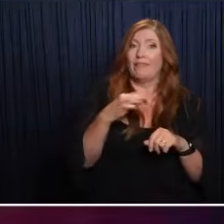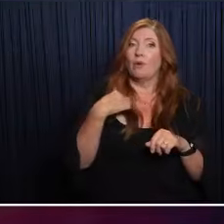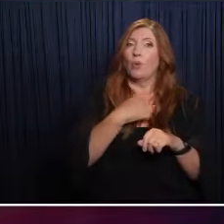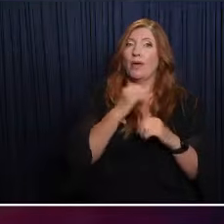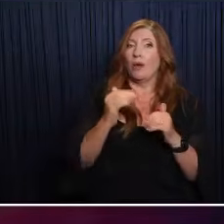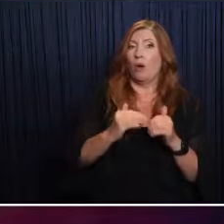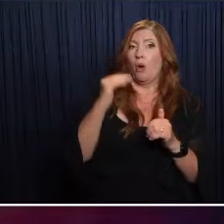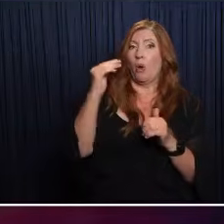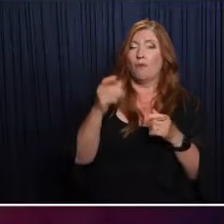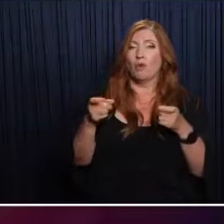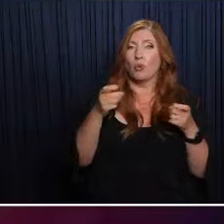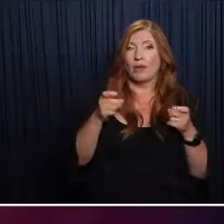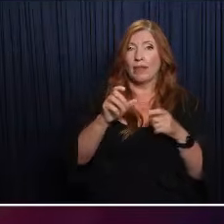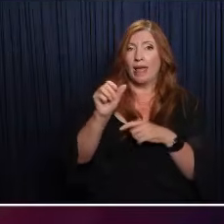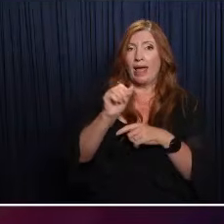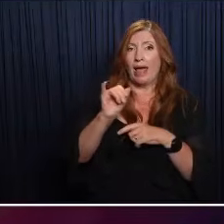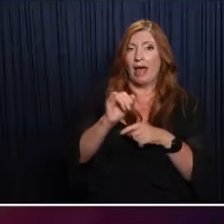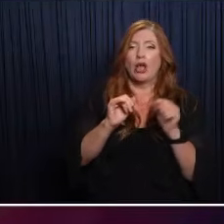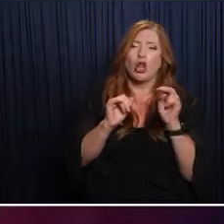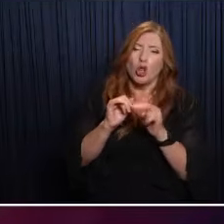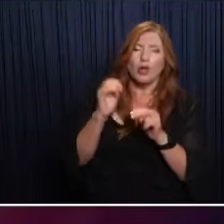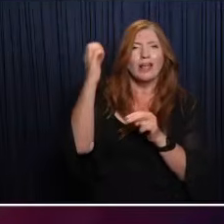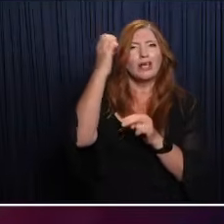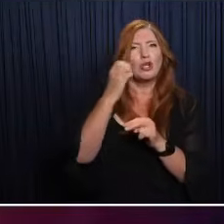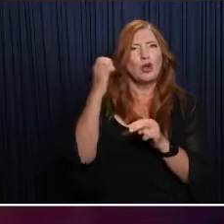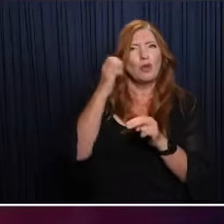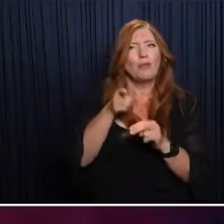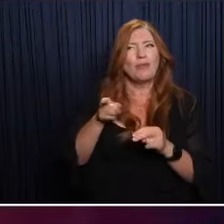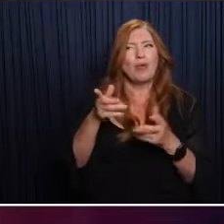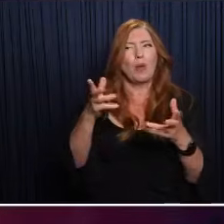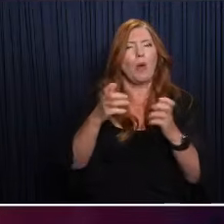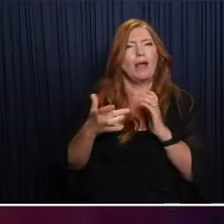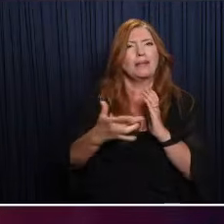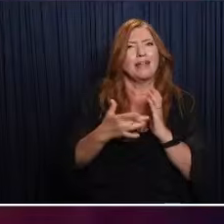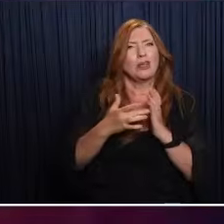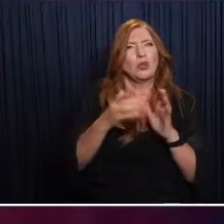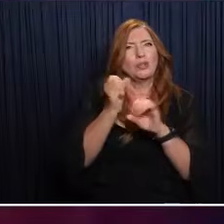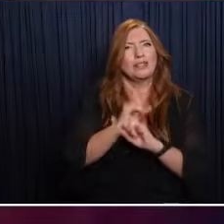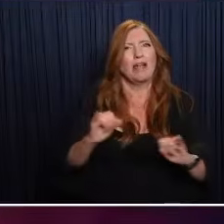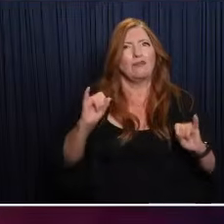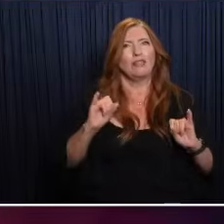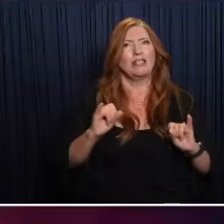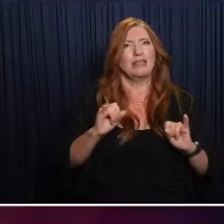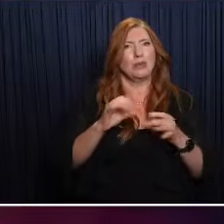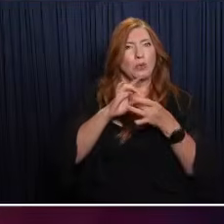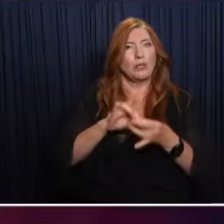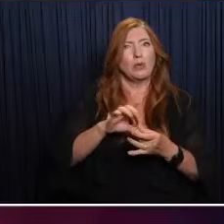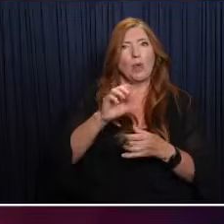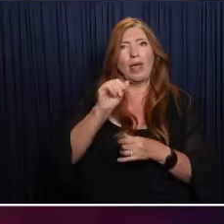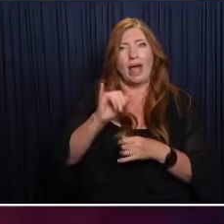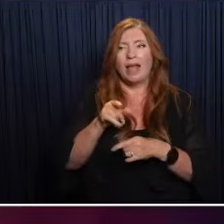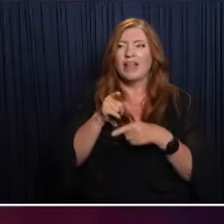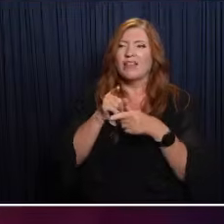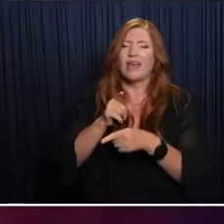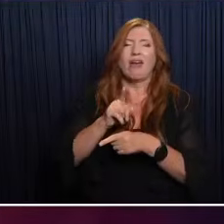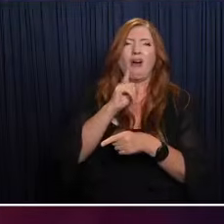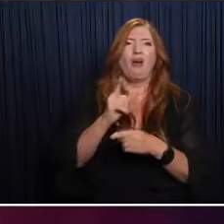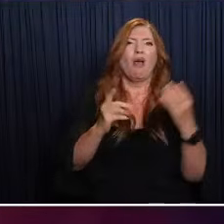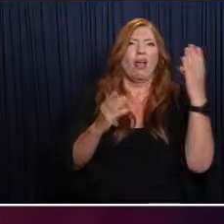IF YOU WANT TO UNDERSTAND WHERE WE COULD BE IF WE OVERREGULATE AI, LOOK AT EUROPE.